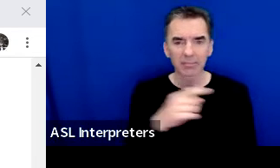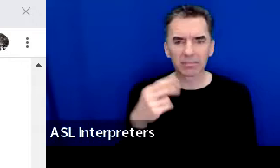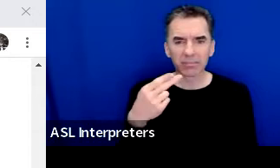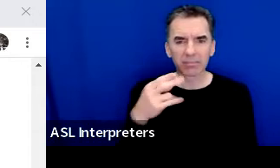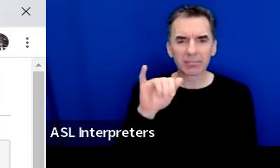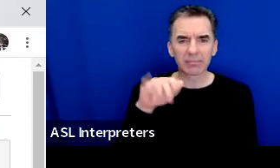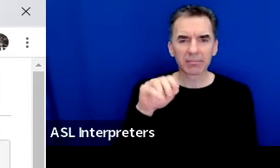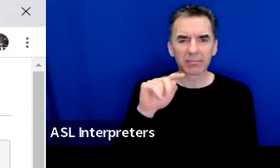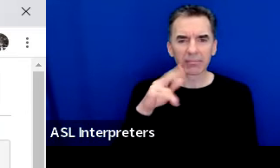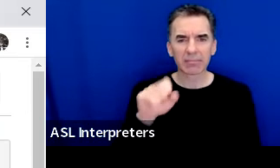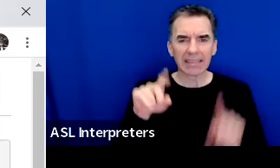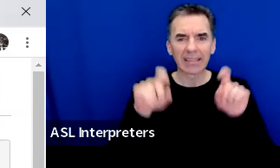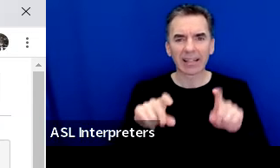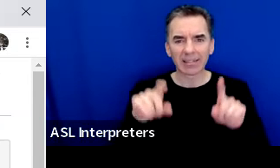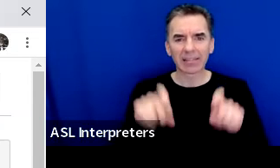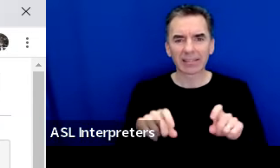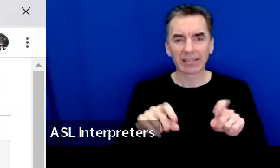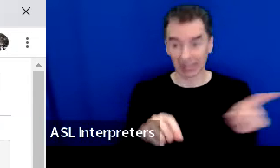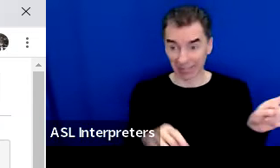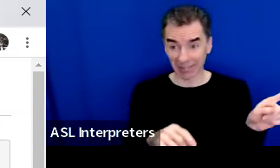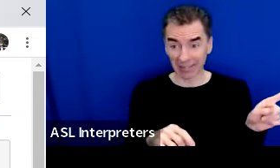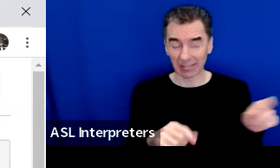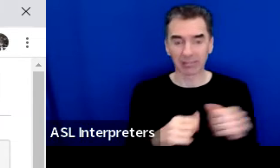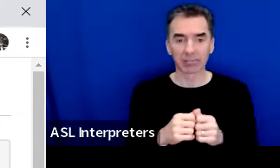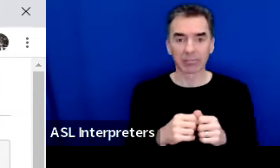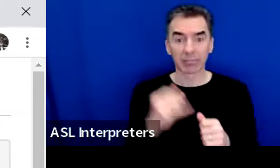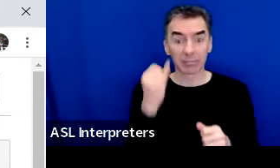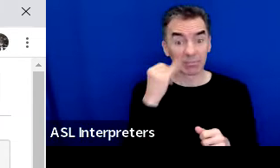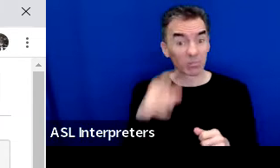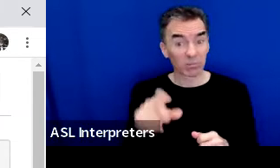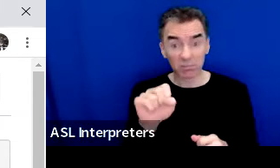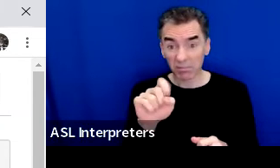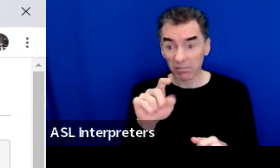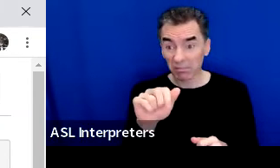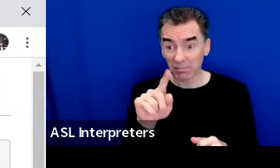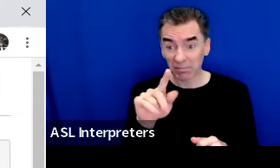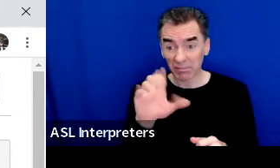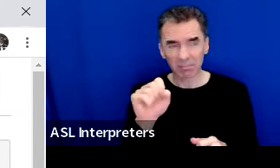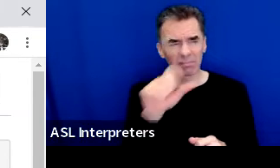OK, if you're not someone who teaches statistics, you don't know statistics. Sorry, you may not understand well,